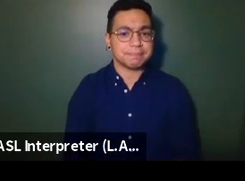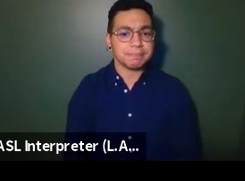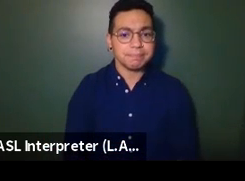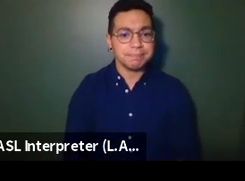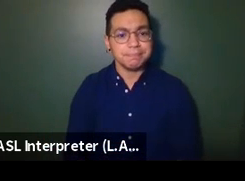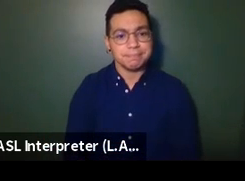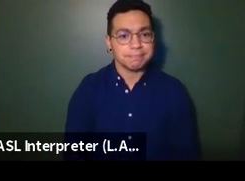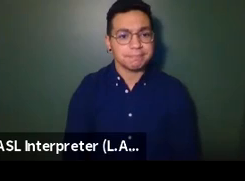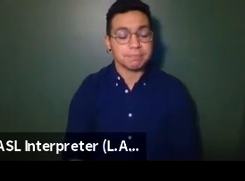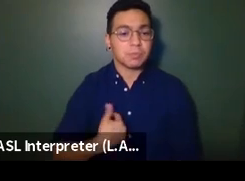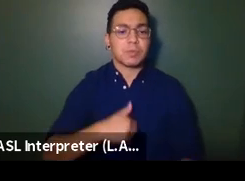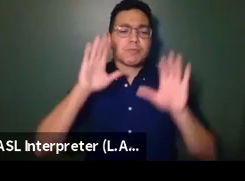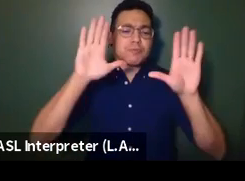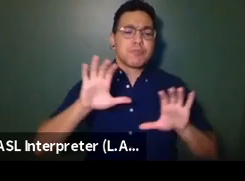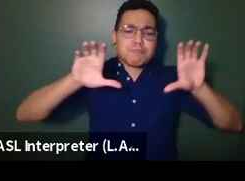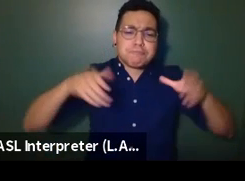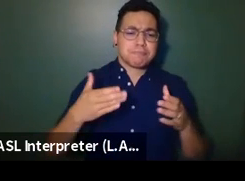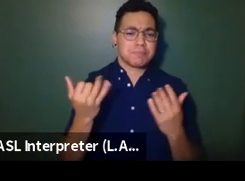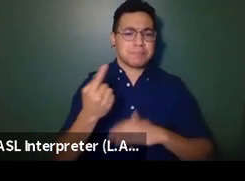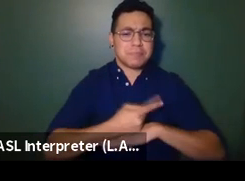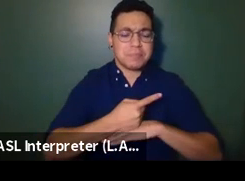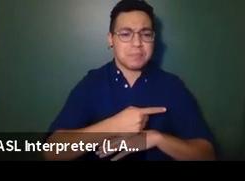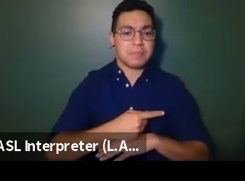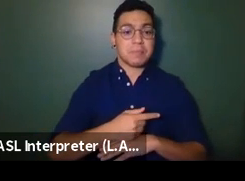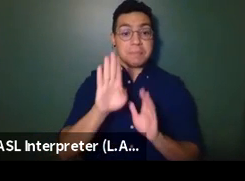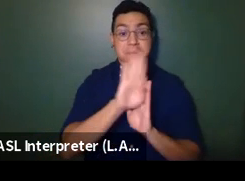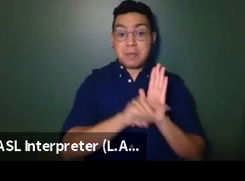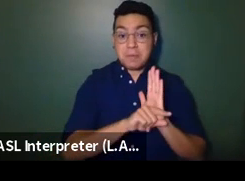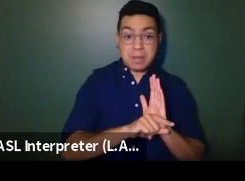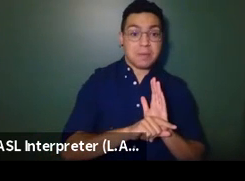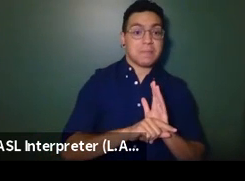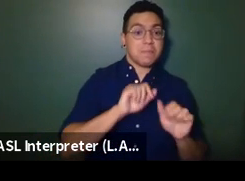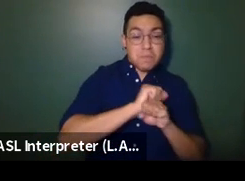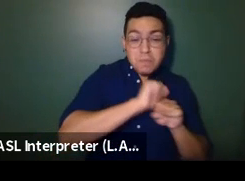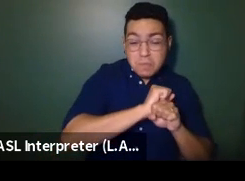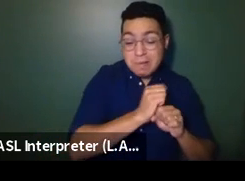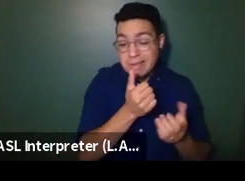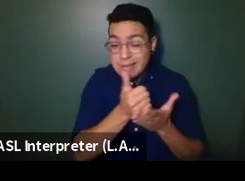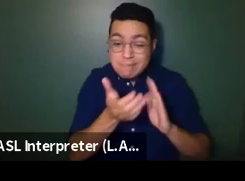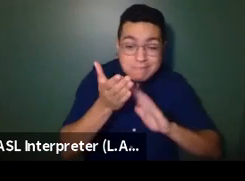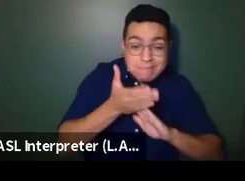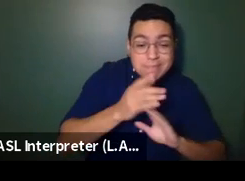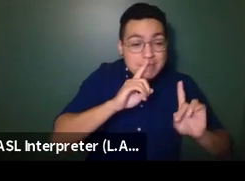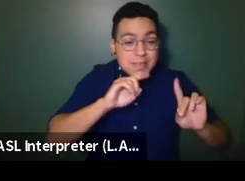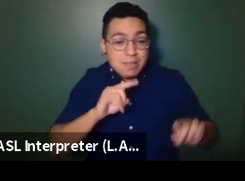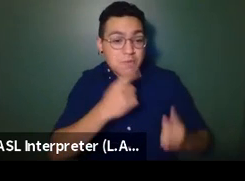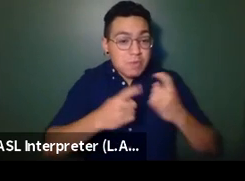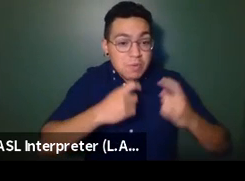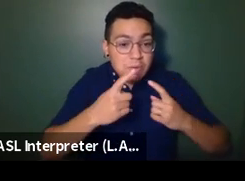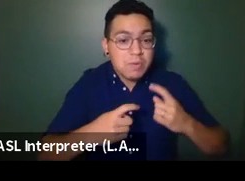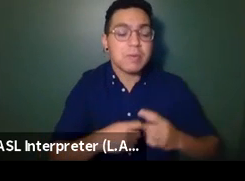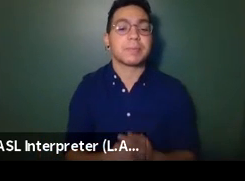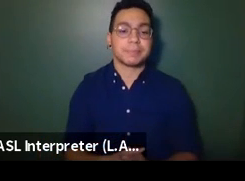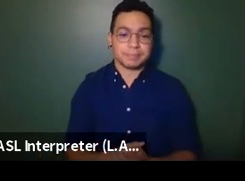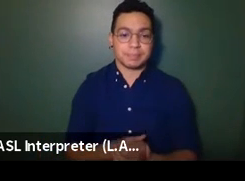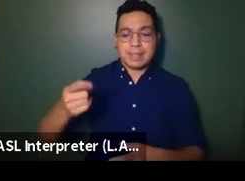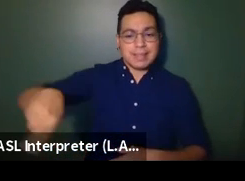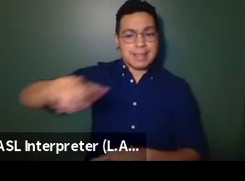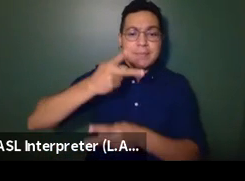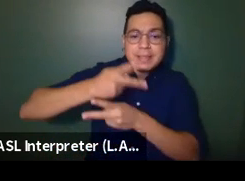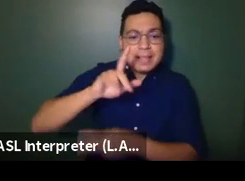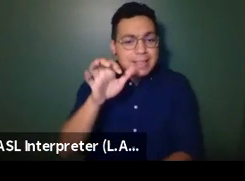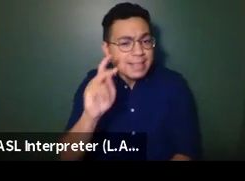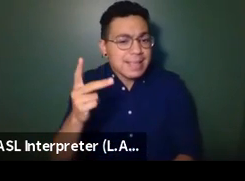Jeff Crawford: We have a great crew of people today on the background. You're not going to see them on video but there'll be helping answer questions and being able to take care of links for you. We've got Andrew Hickman.